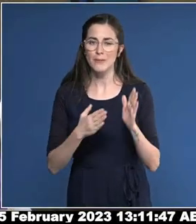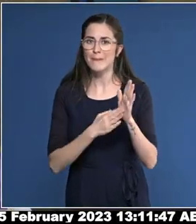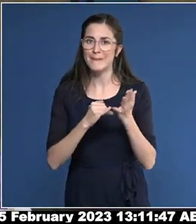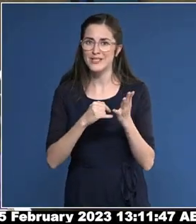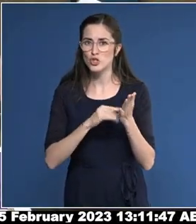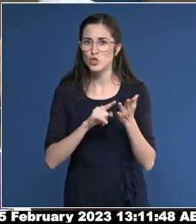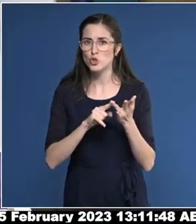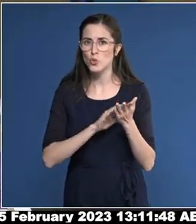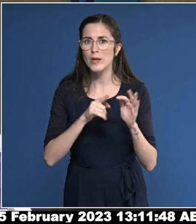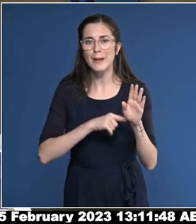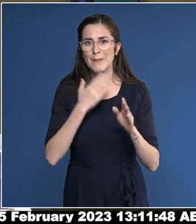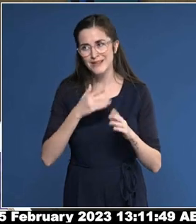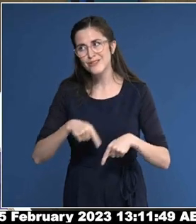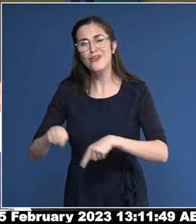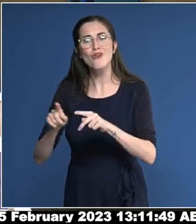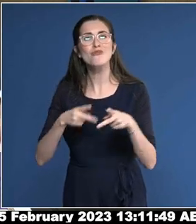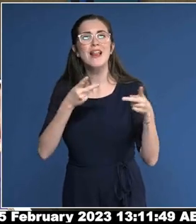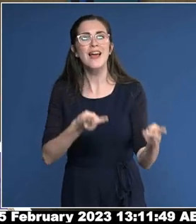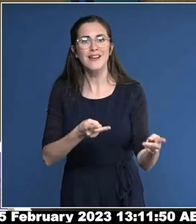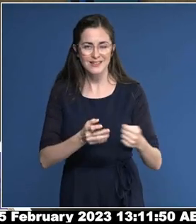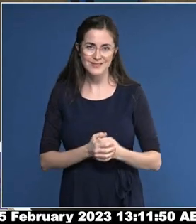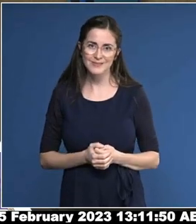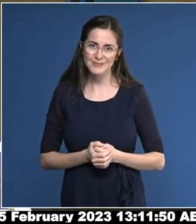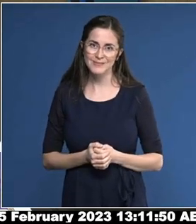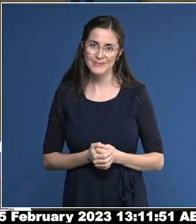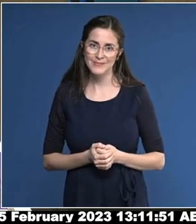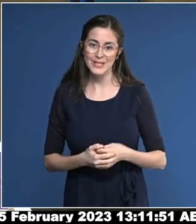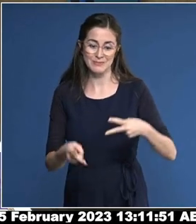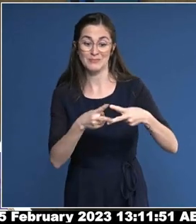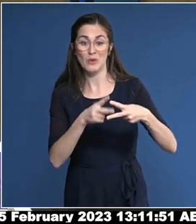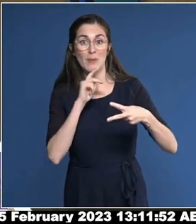And Ms Toohey and Ms Berry will be back after lunch. Thank you very much. CHAIR: All right.